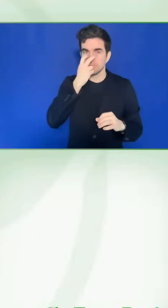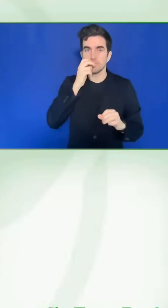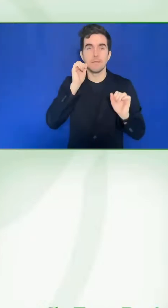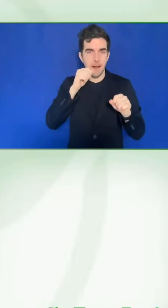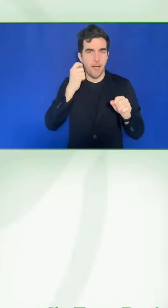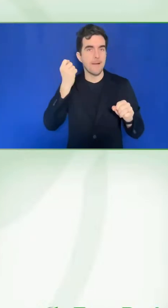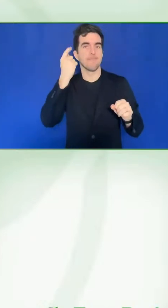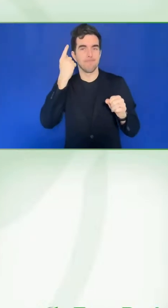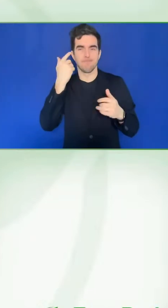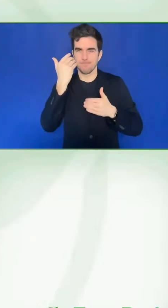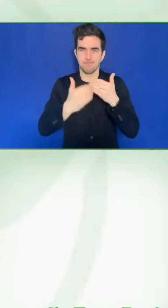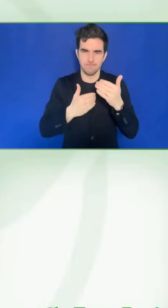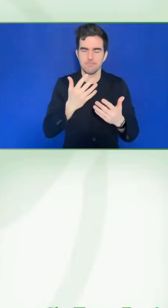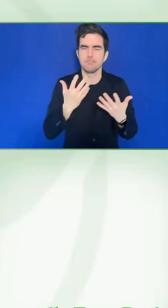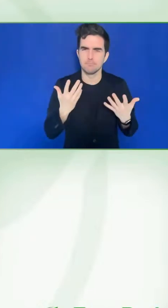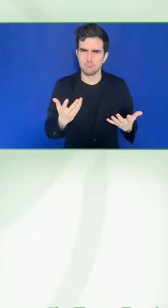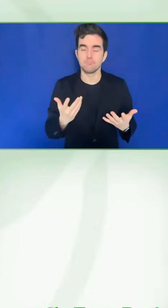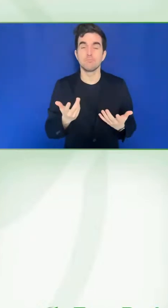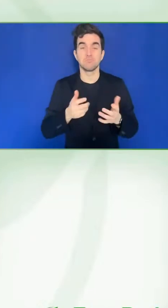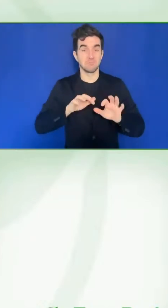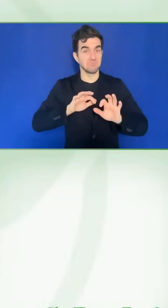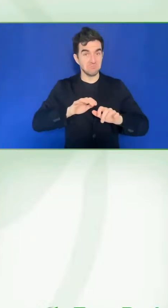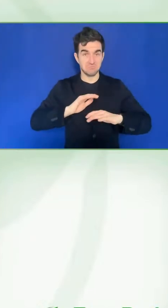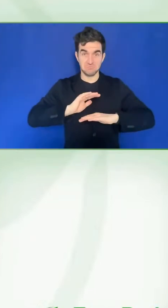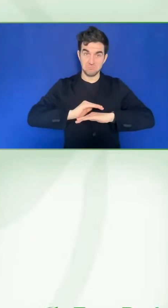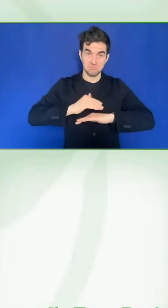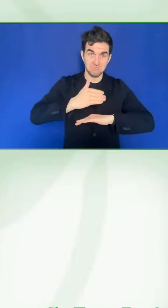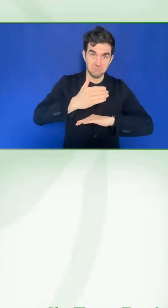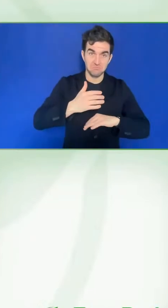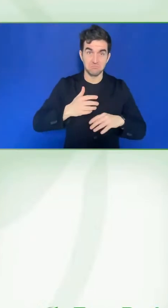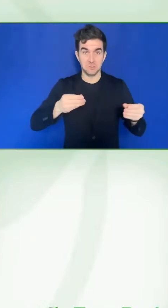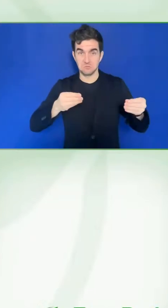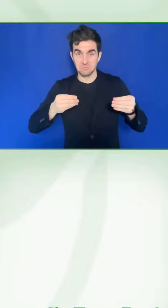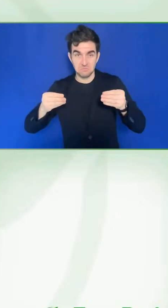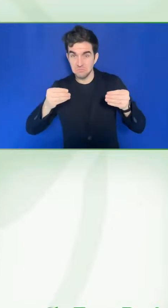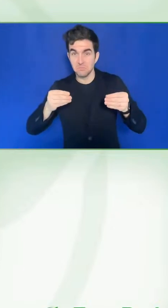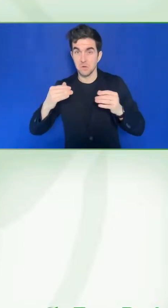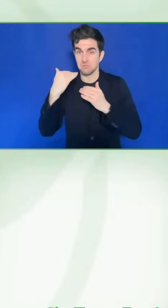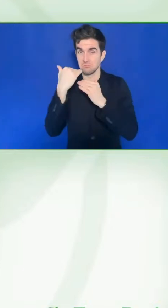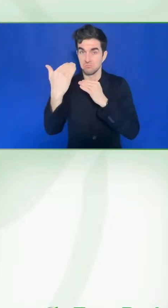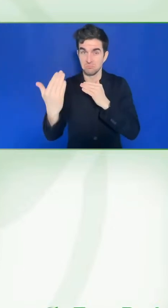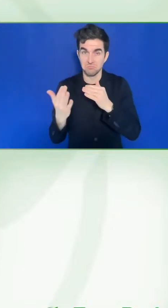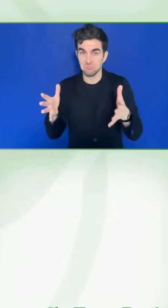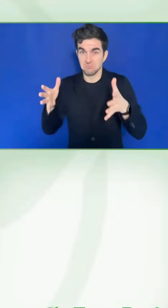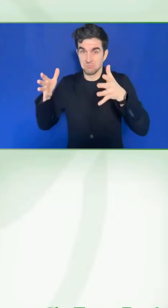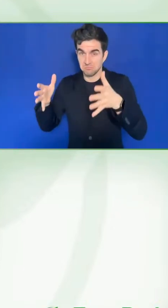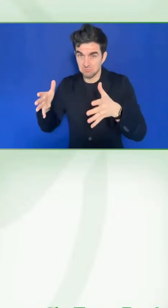that one can send ahead of time, to prepare for meetings. And to convince colleagues the value the work you are doing.